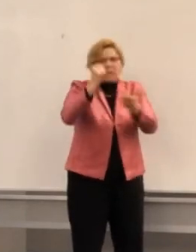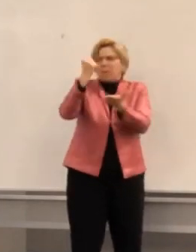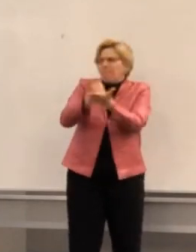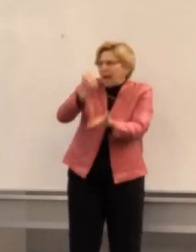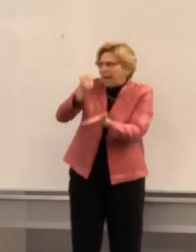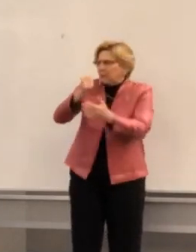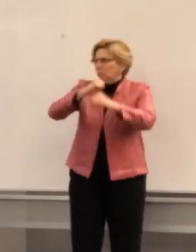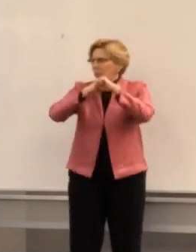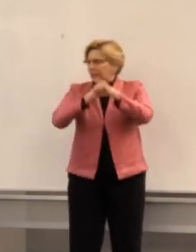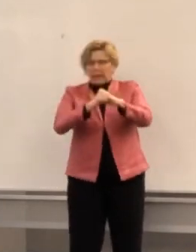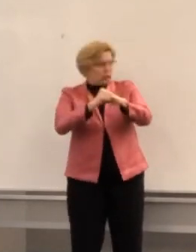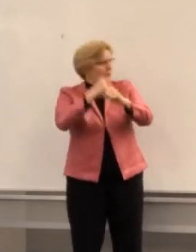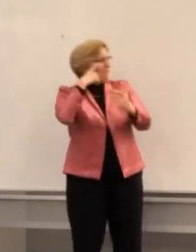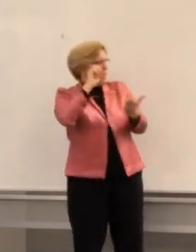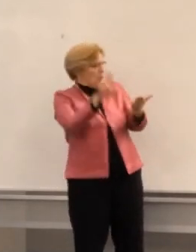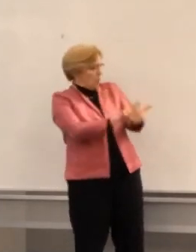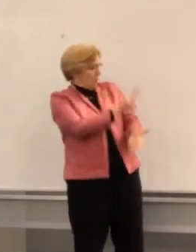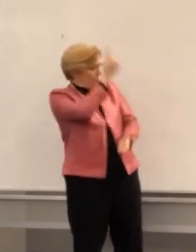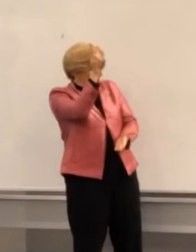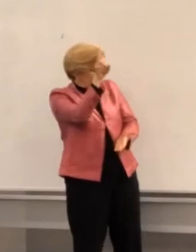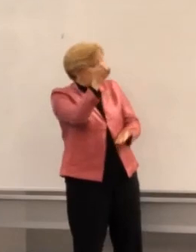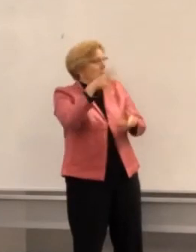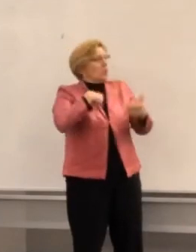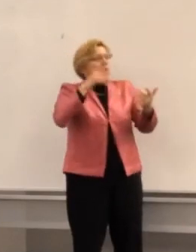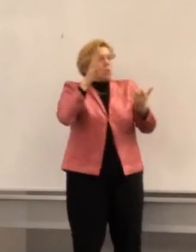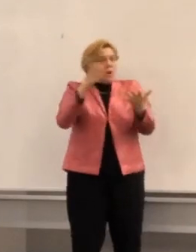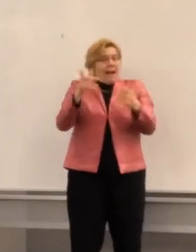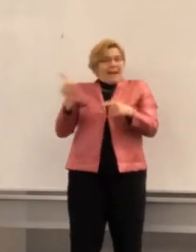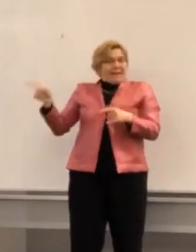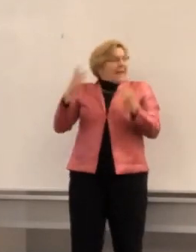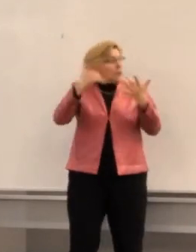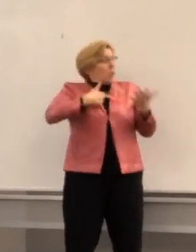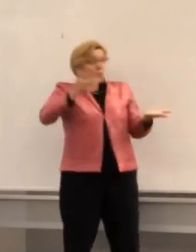as a whole for designing the property correction,